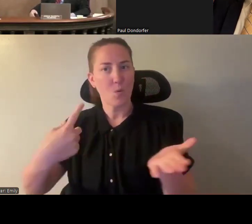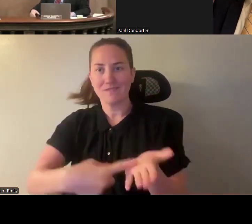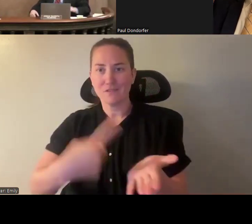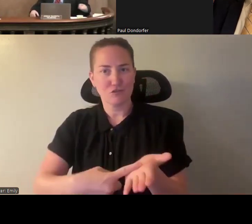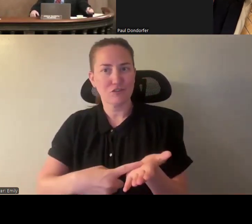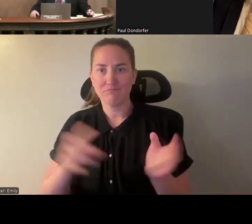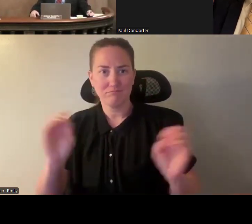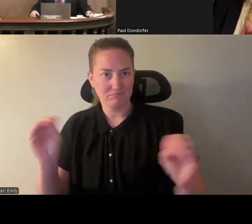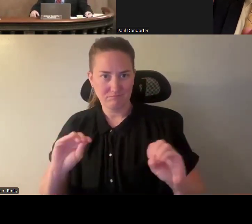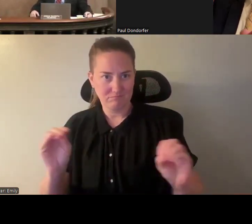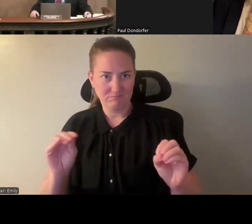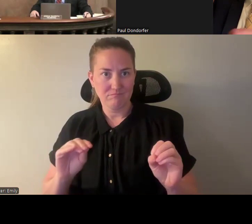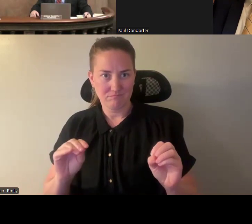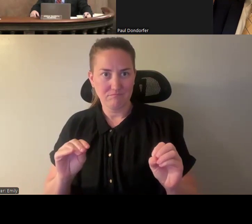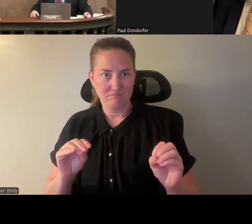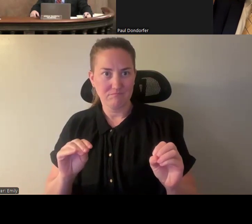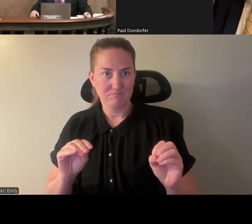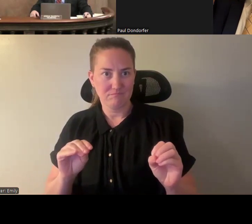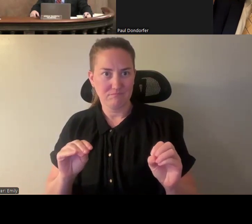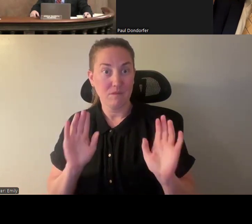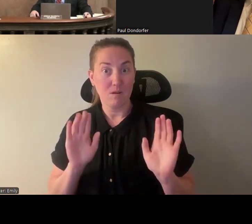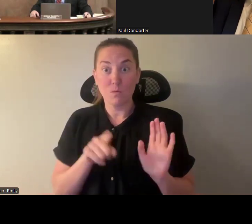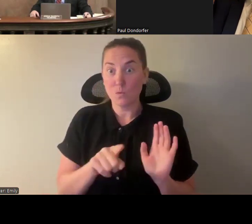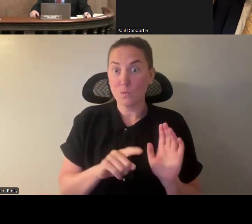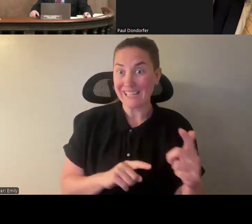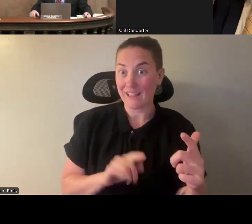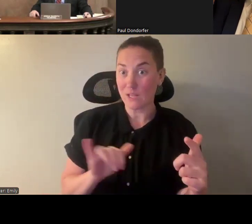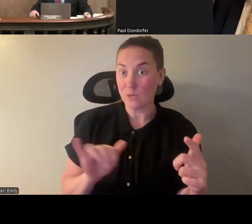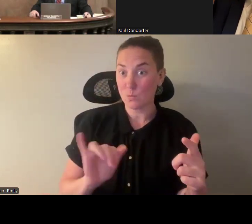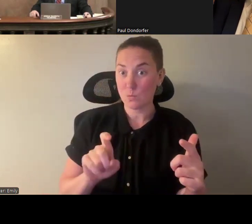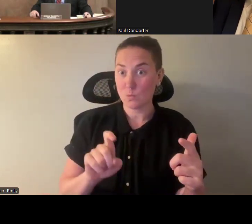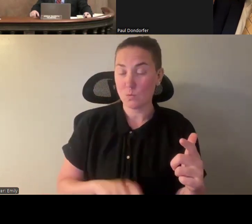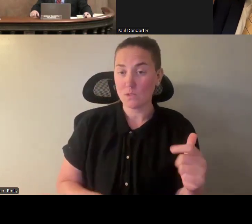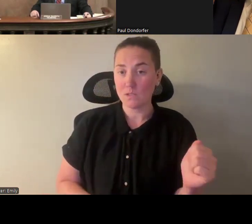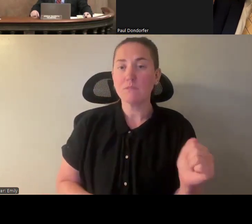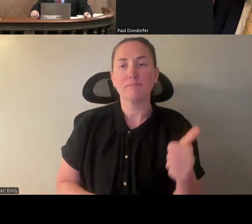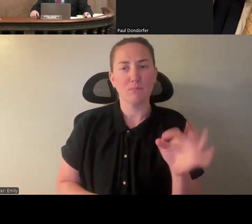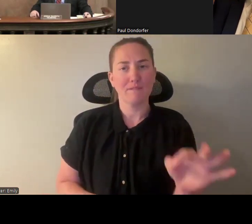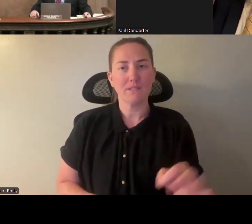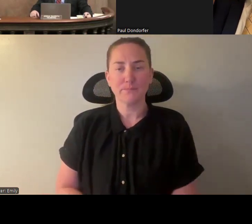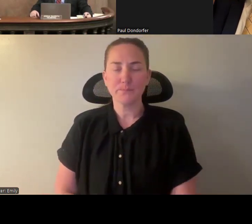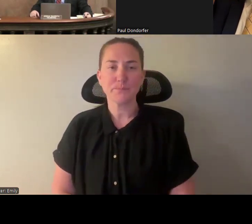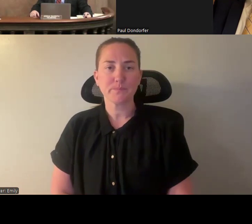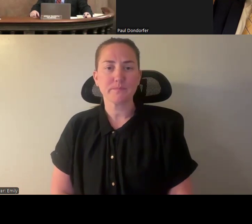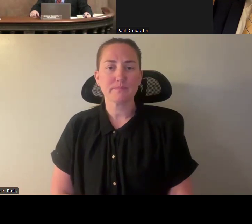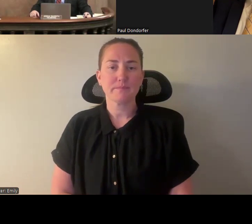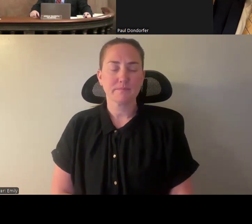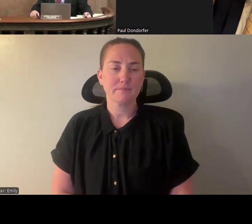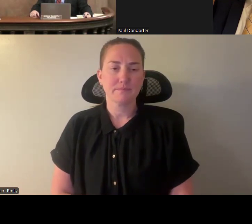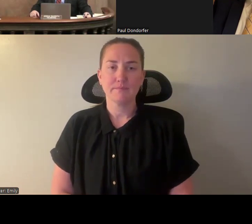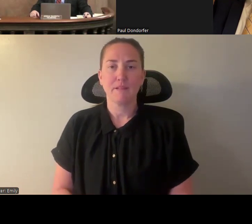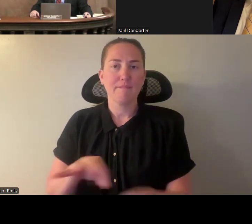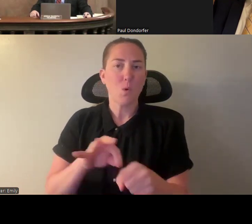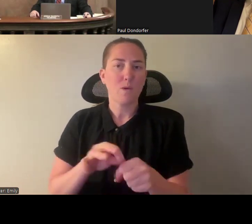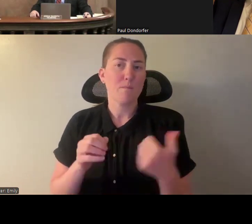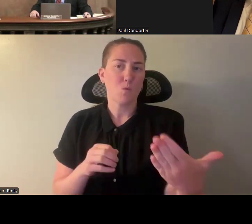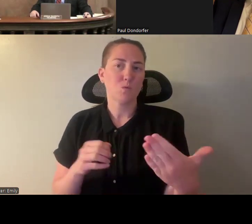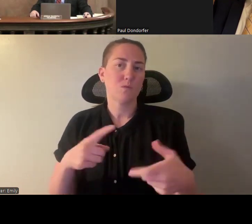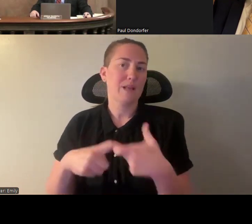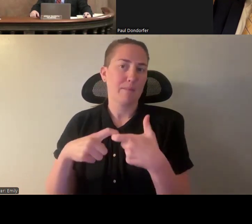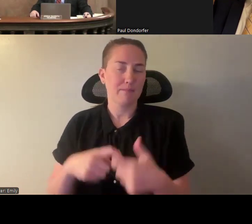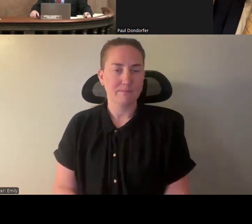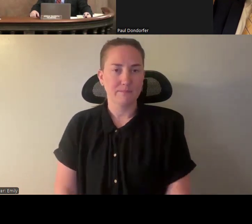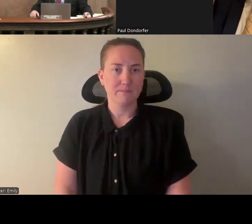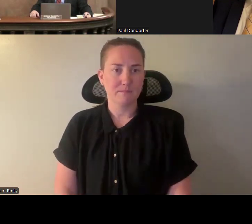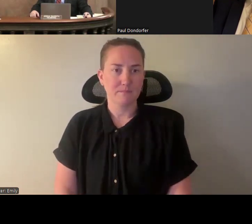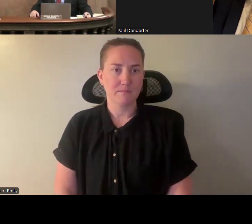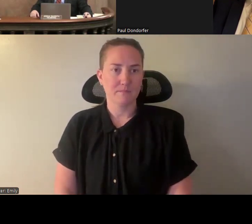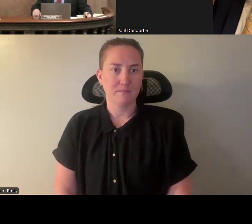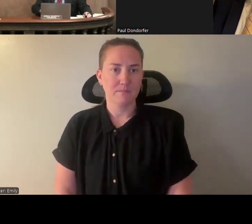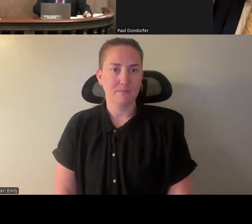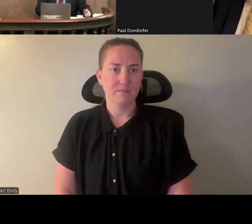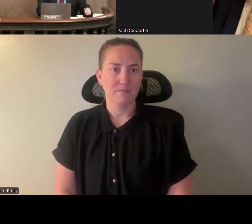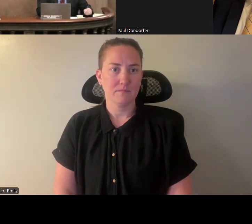that There's Oh you were seconding that as well Okay So voting on the motion to table